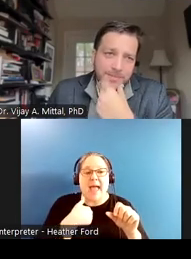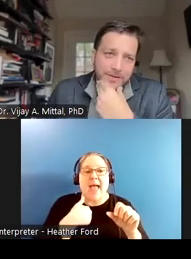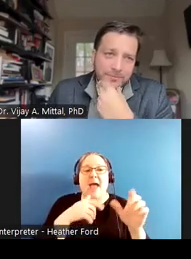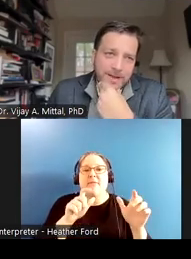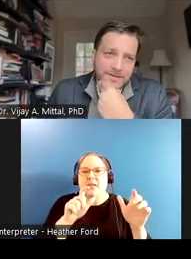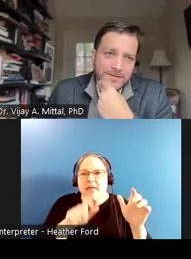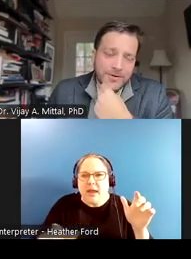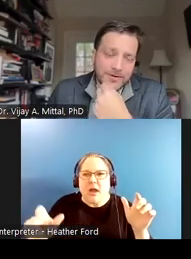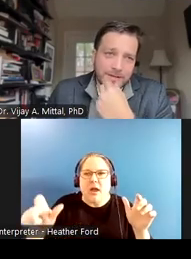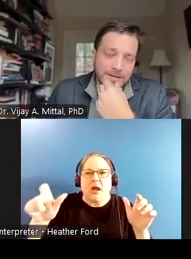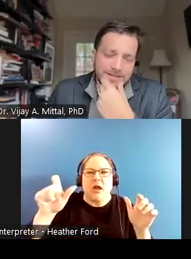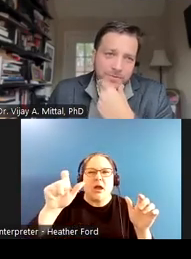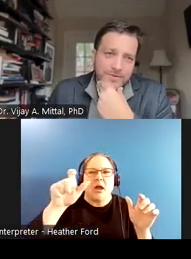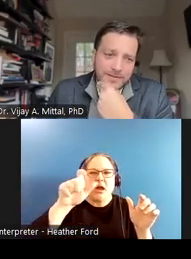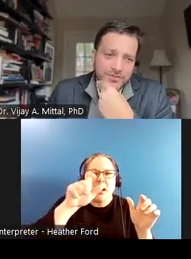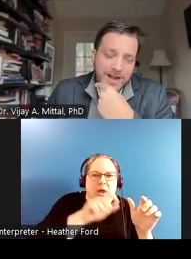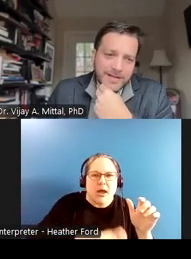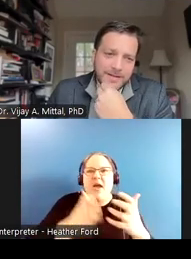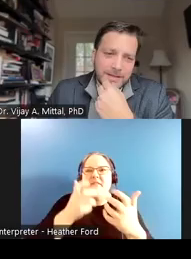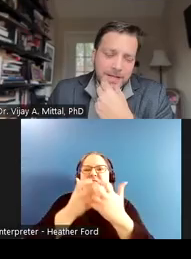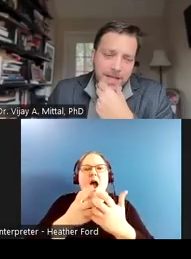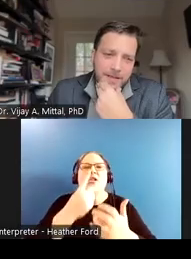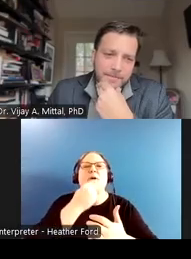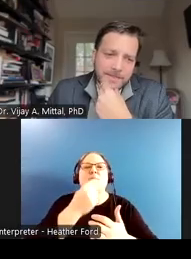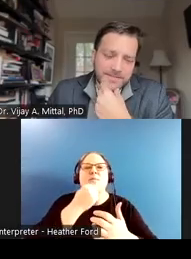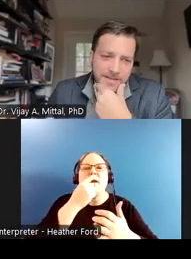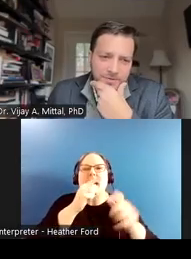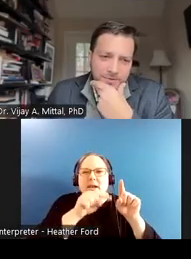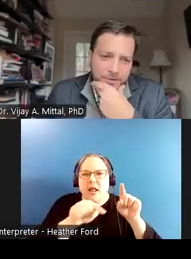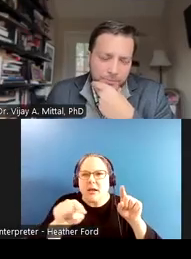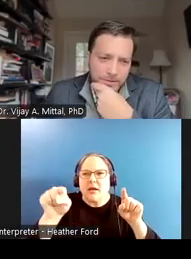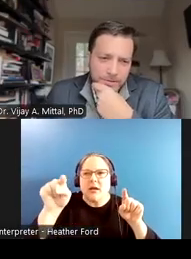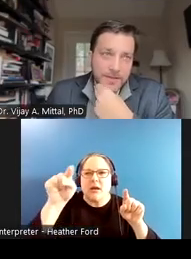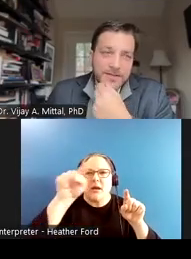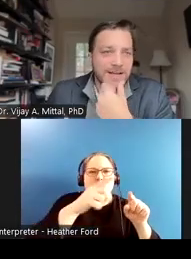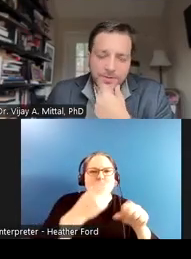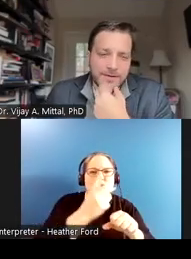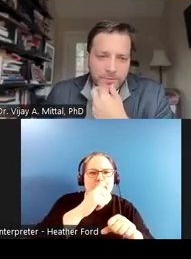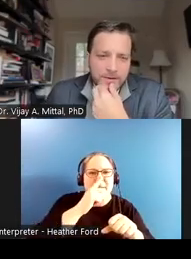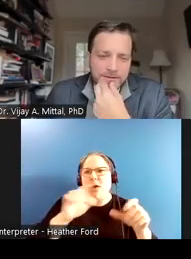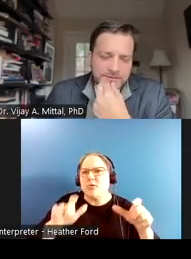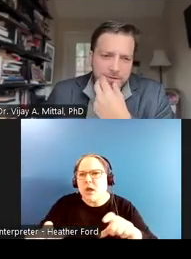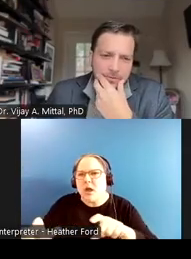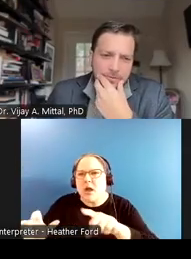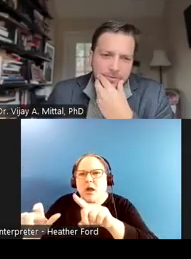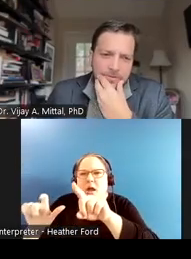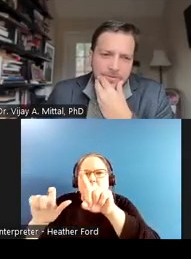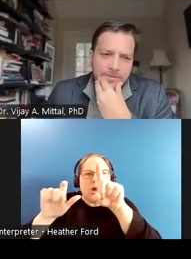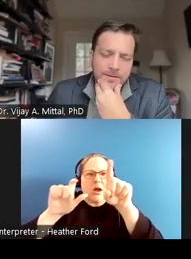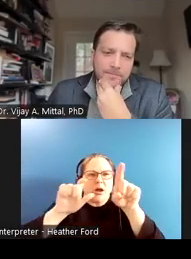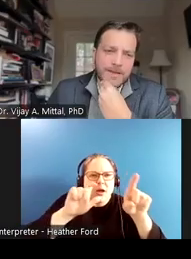it on a red target as it moves around a track and the assessor will titrate everyone. So by